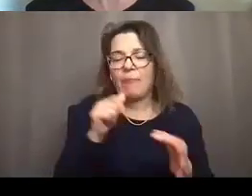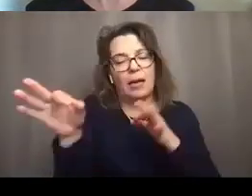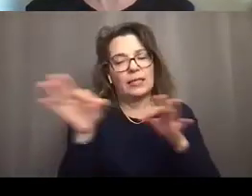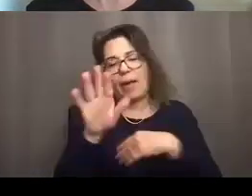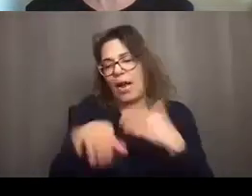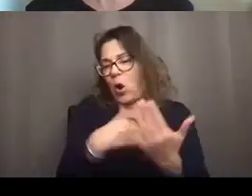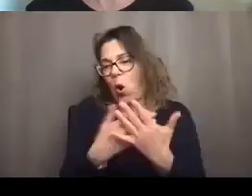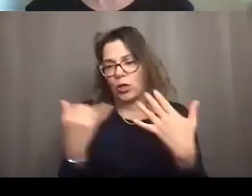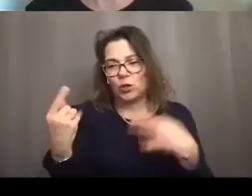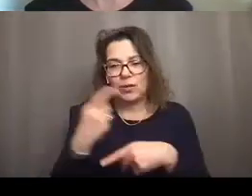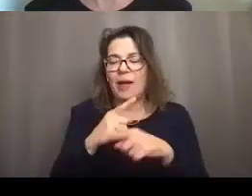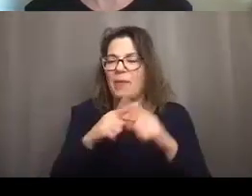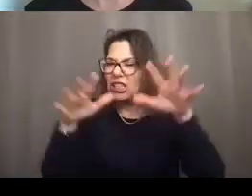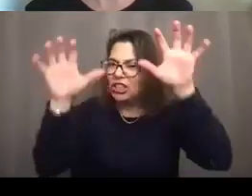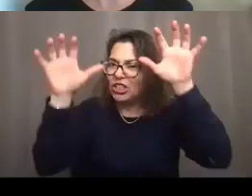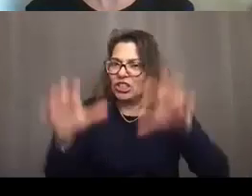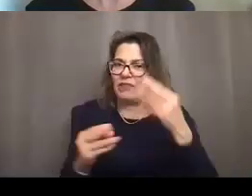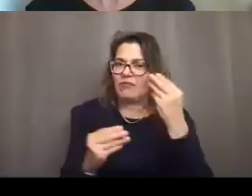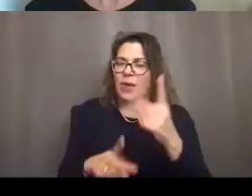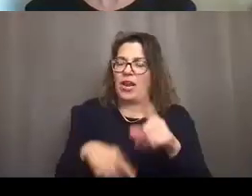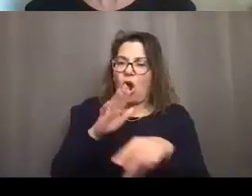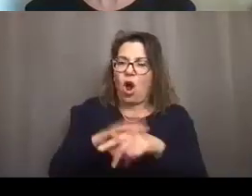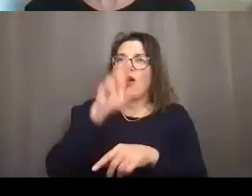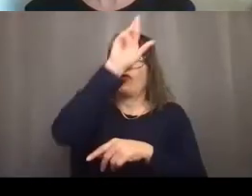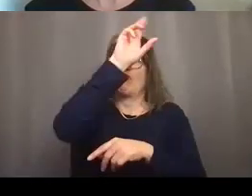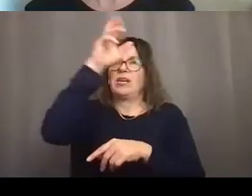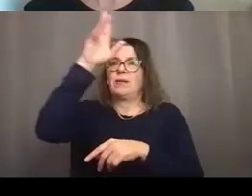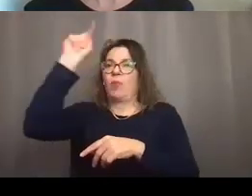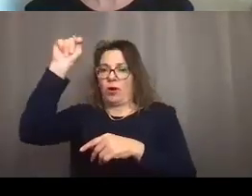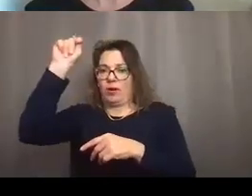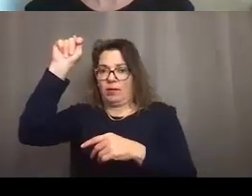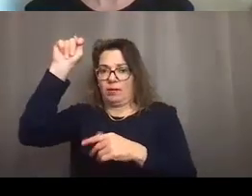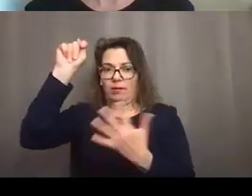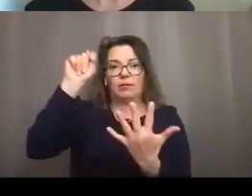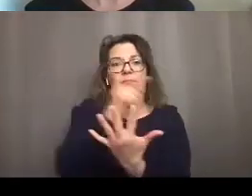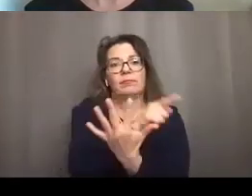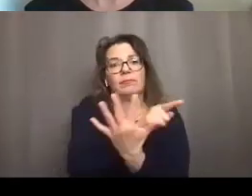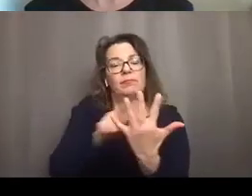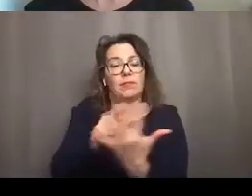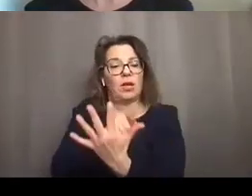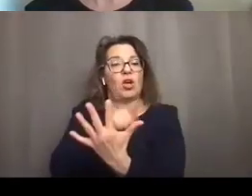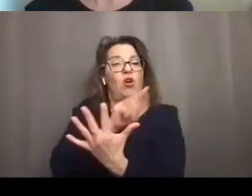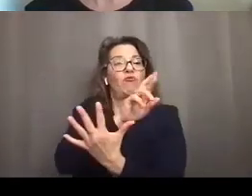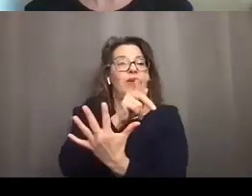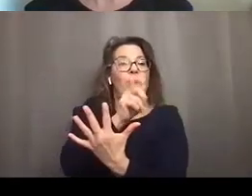but there's a ton of information on RePORT. But this specific question is about RePORTER. So there's a couple of ways to get there.